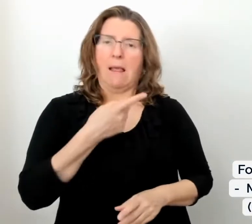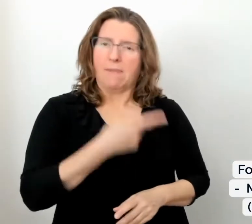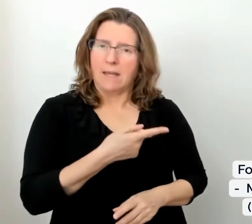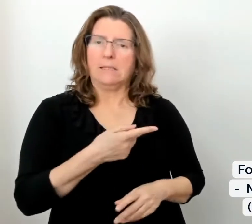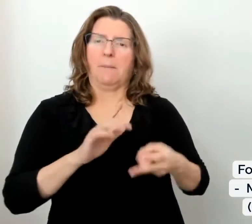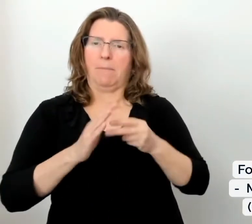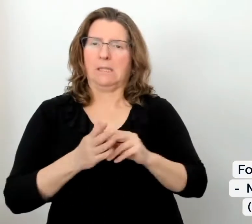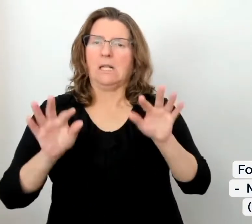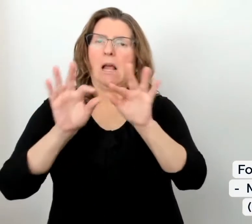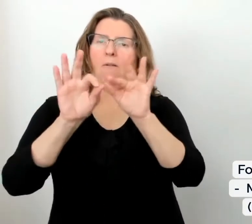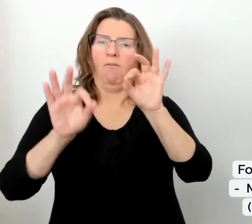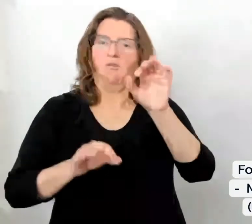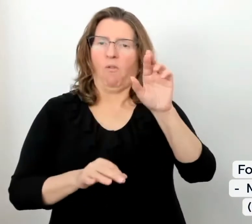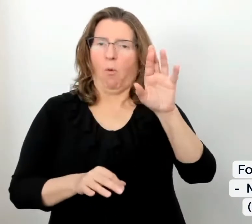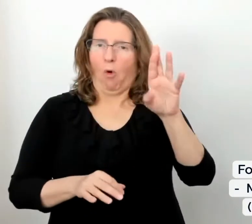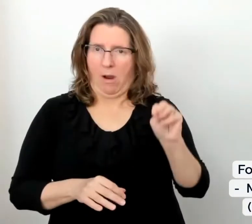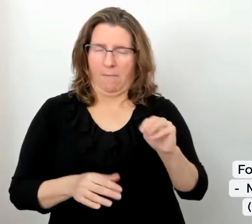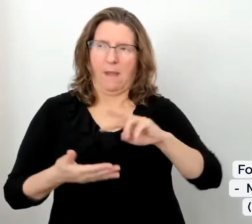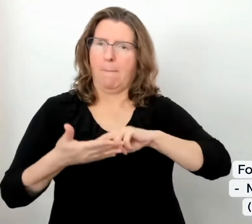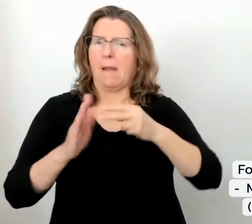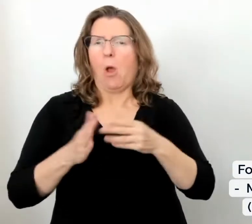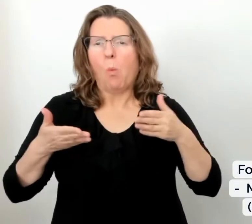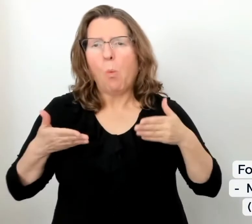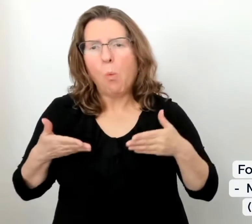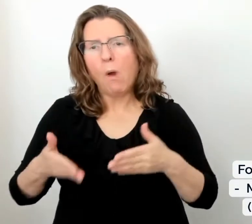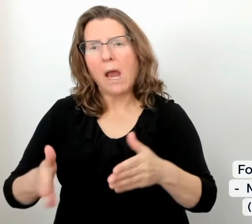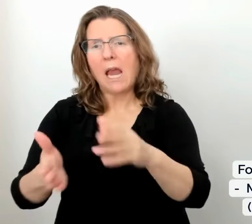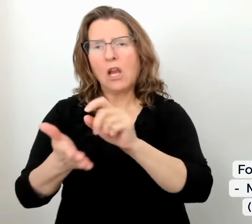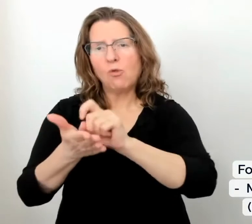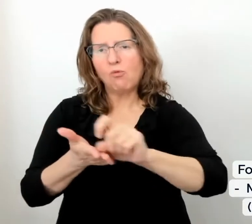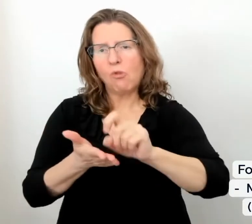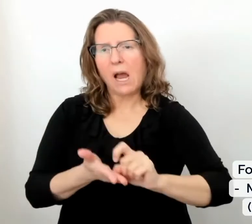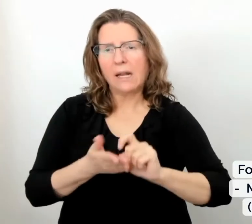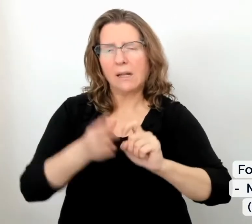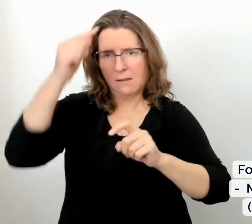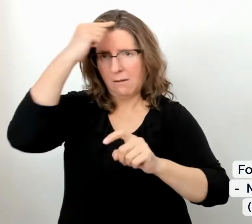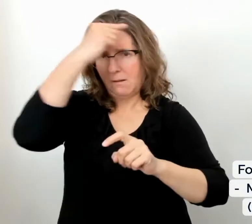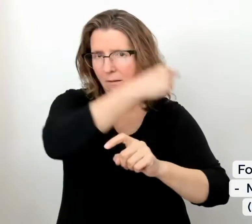In this case it's the form - how the ideas make their way to the paper.